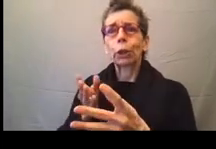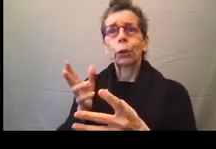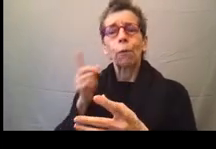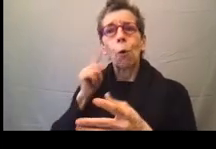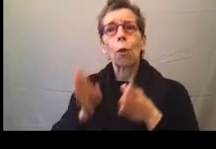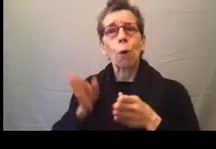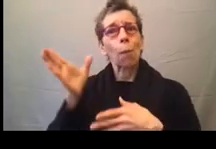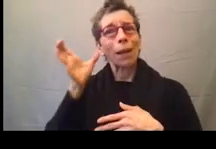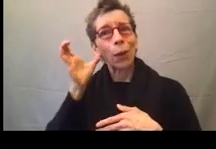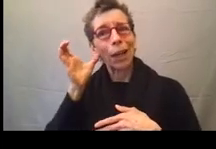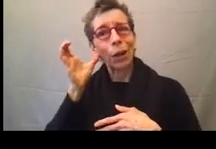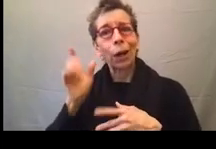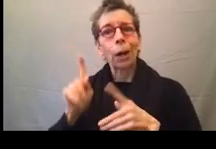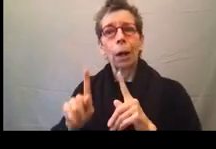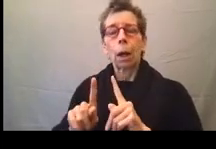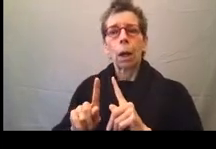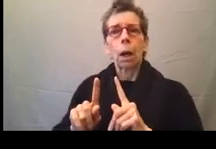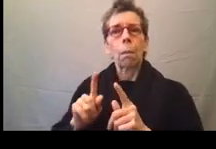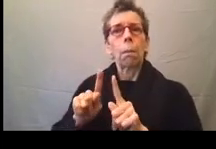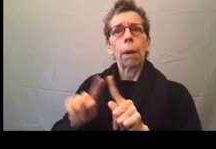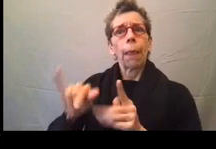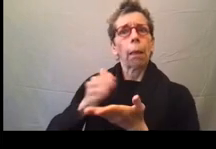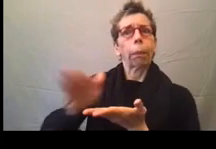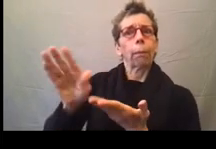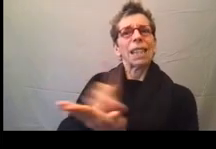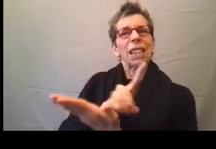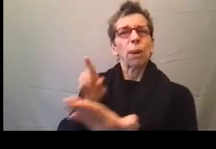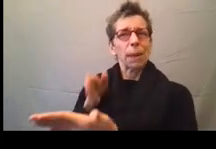how are we ensuring that the folks in our community understand what the process of getting